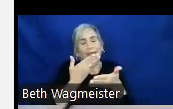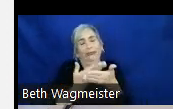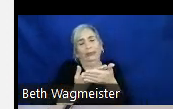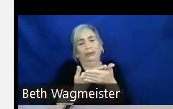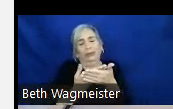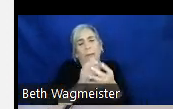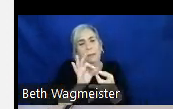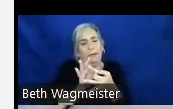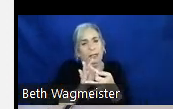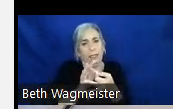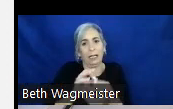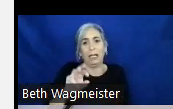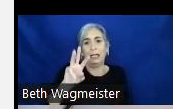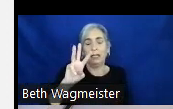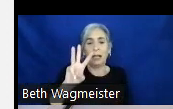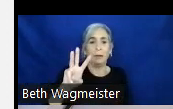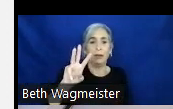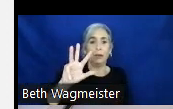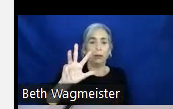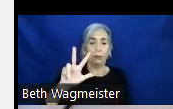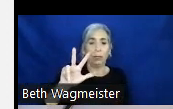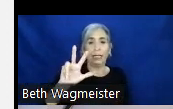And we see they're working on real time collaboration document,